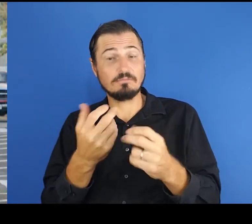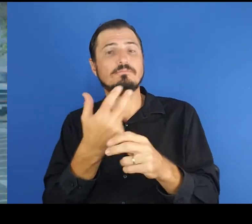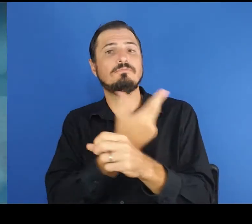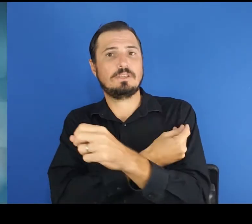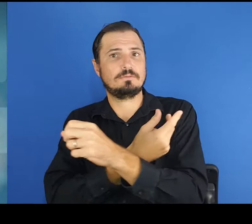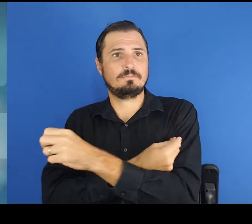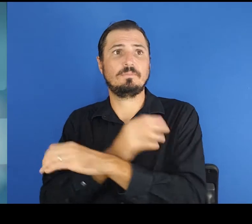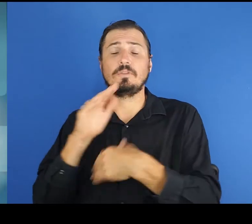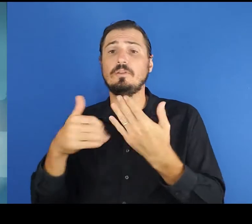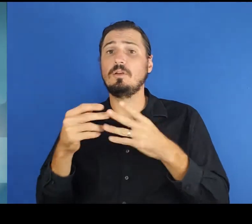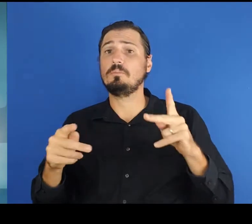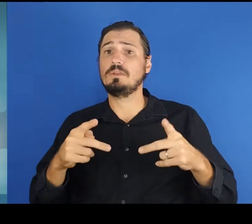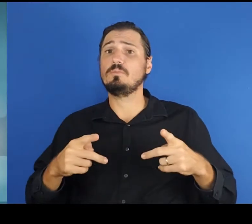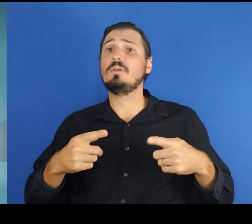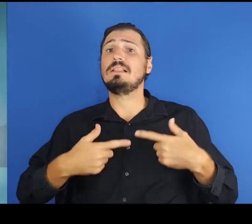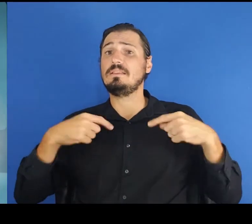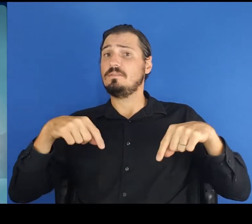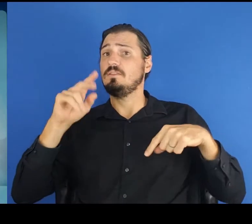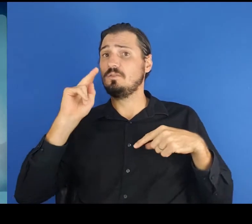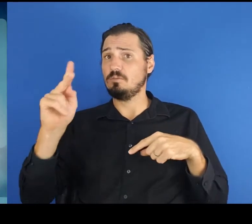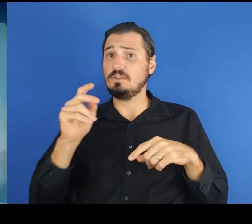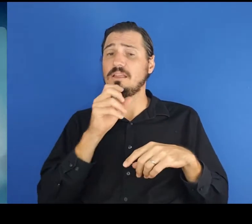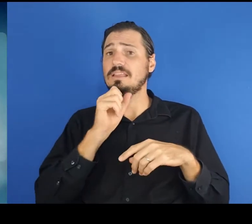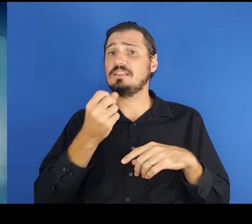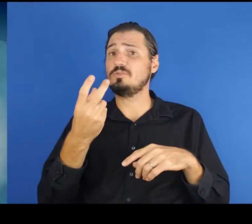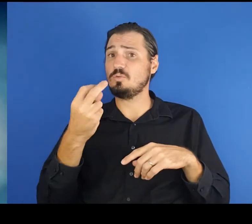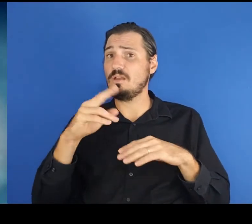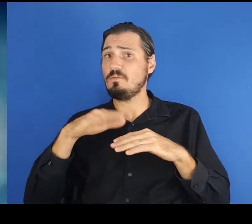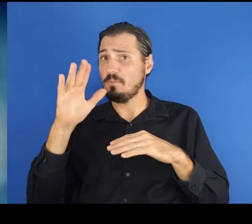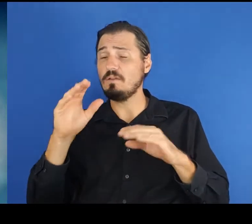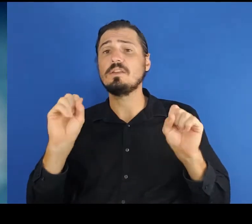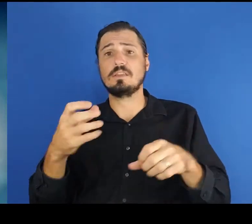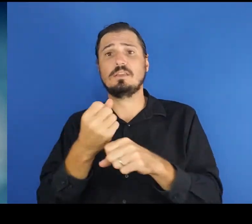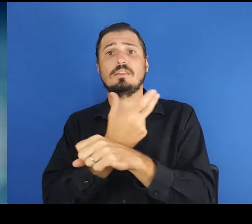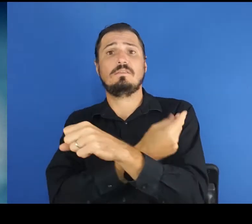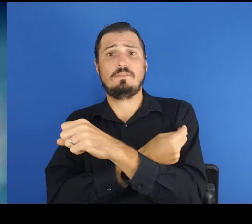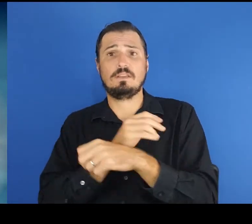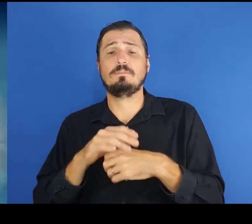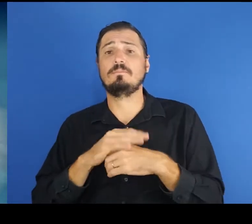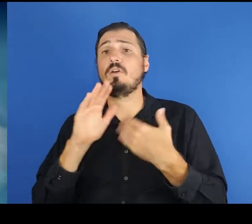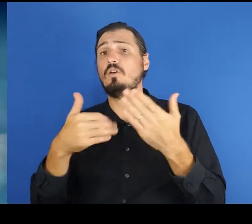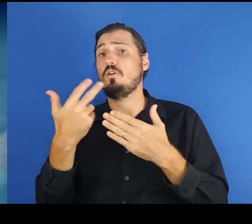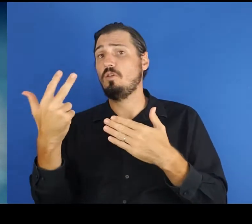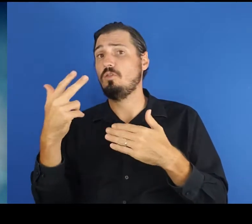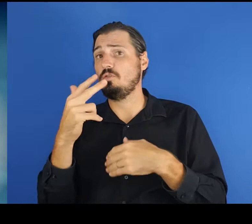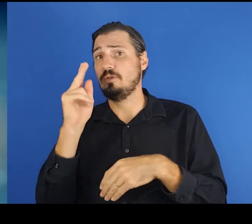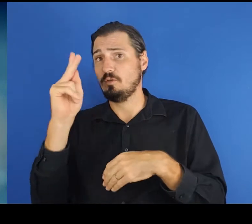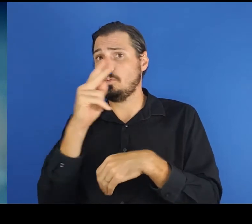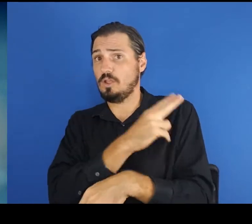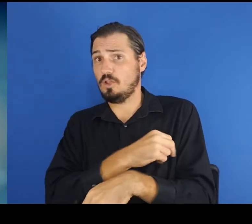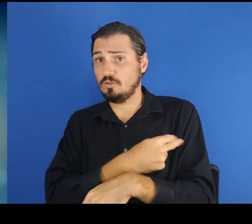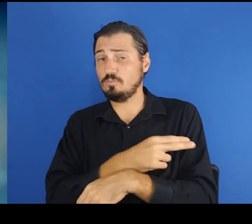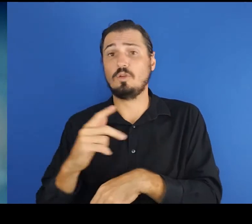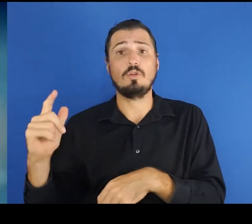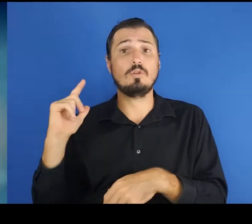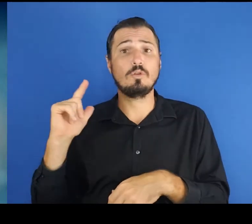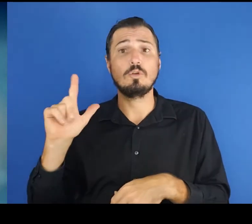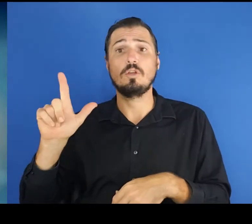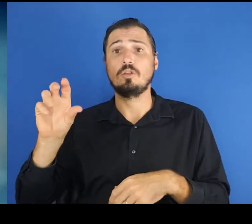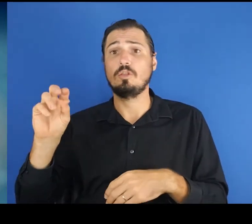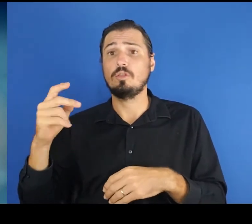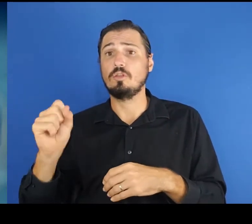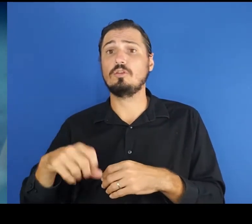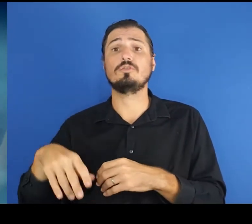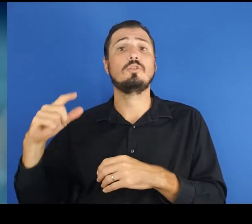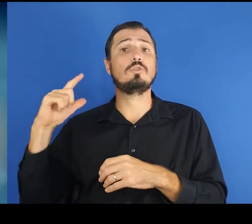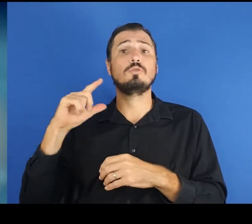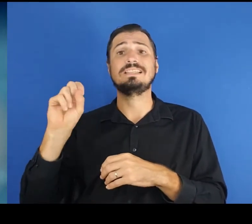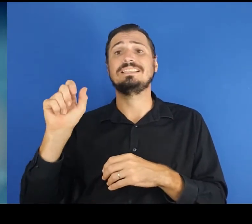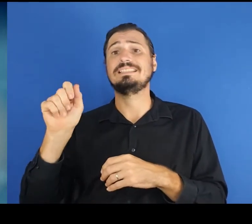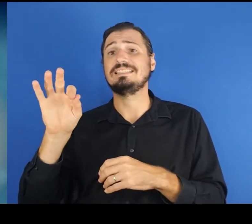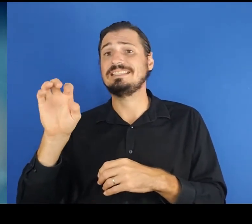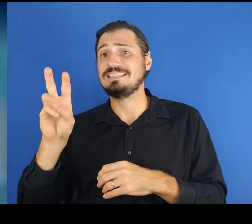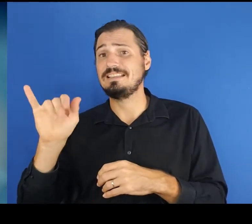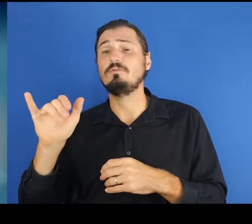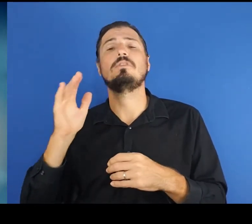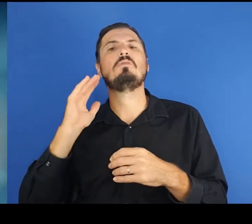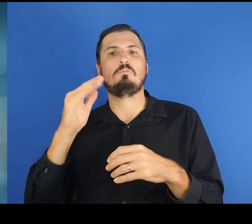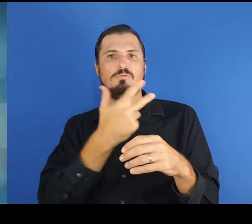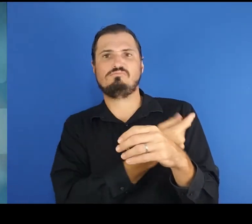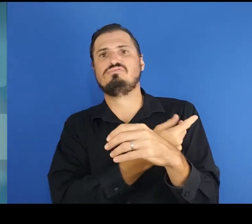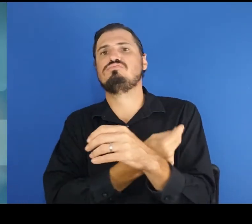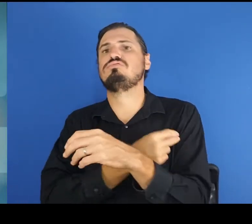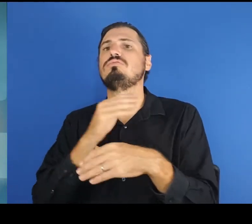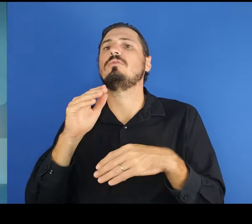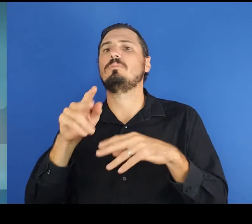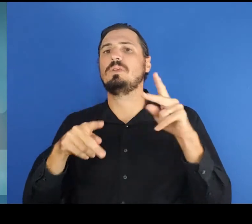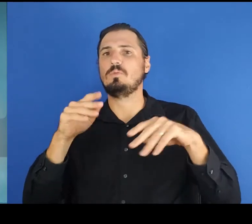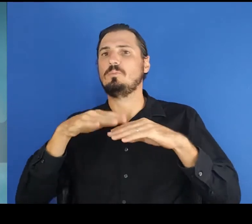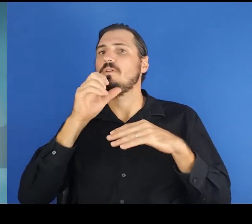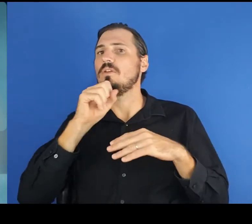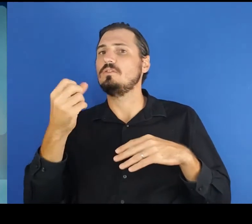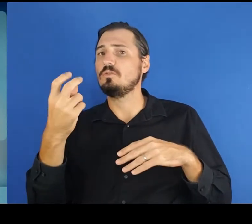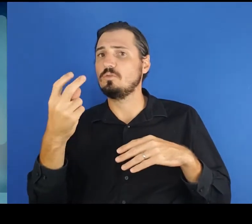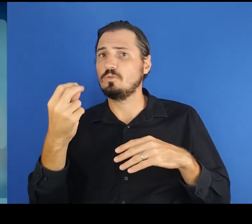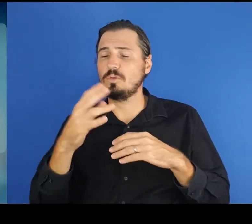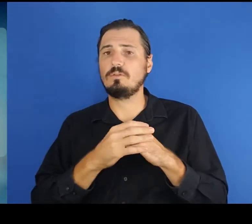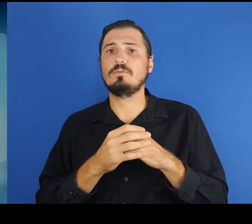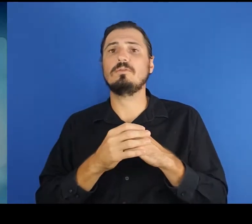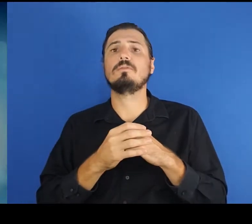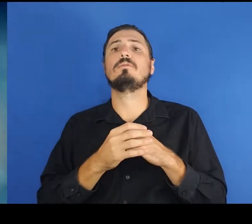All Kaua‘i residents age 12 and older are eligible to receive a vaccine. All three Kauai hospitals, Lihu`e Longs and Lihu‘e Safeway are administering vaccines to people aged 12 and older. Minors